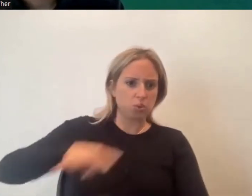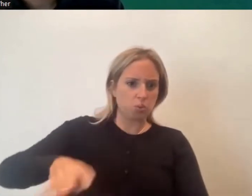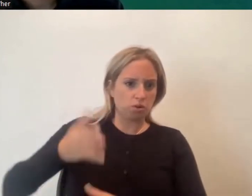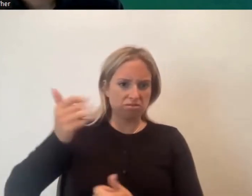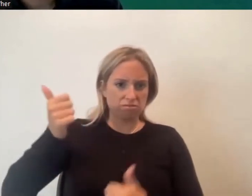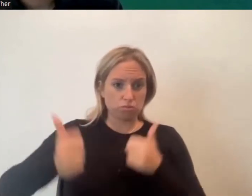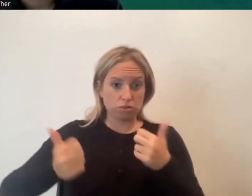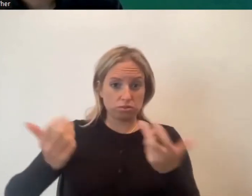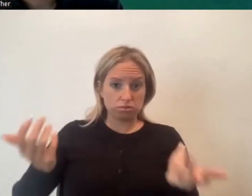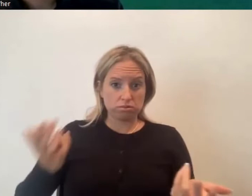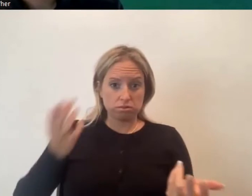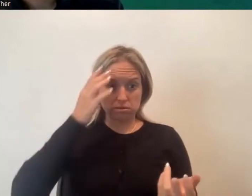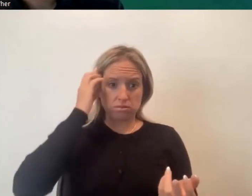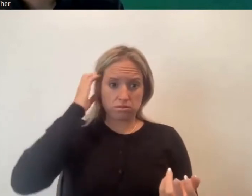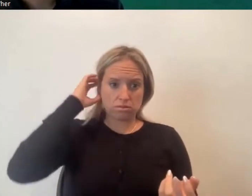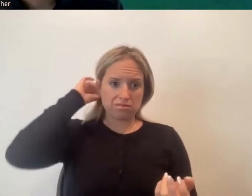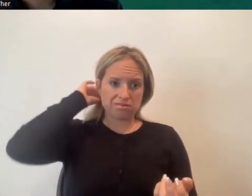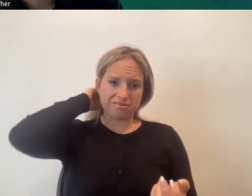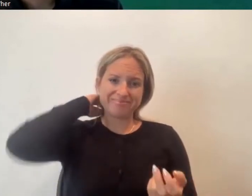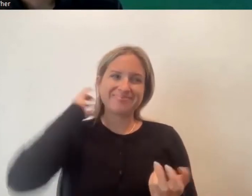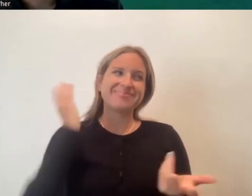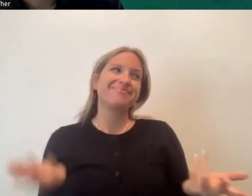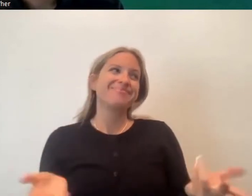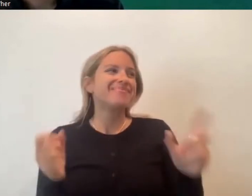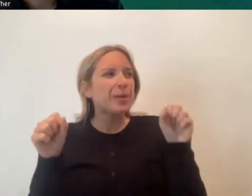Lanie: It could.